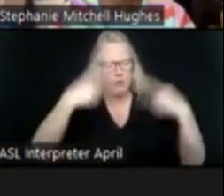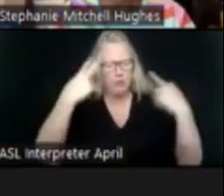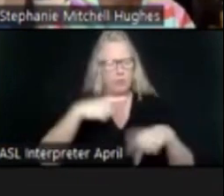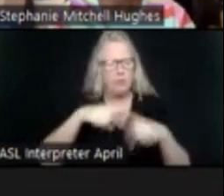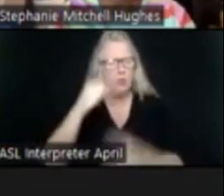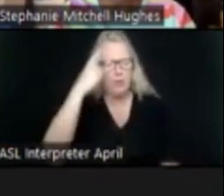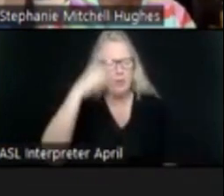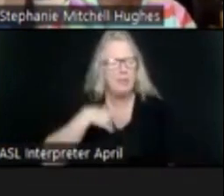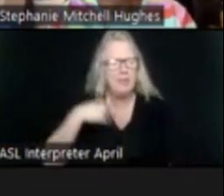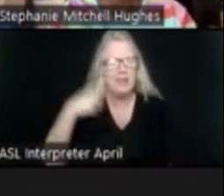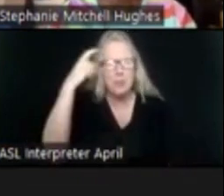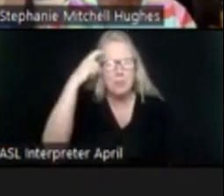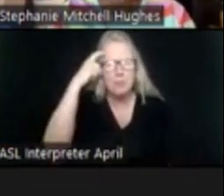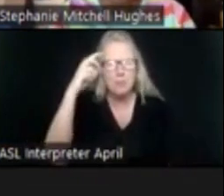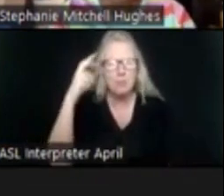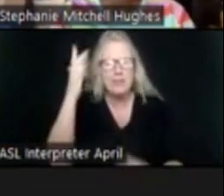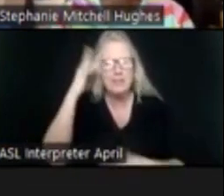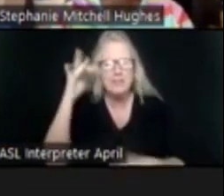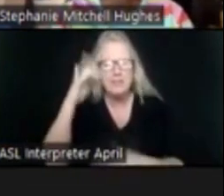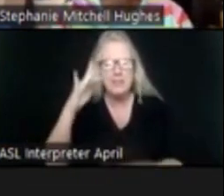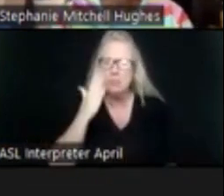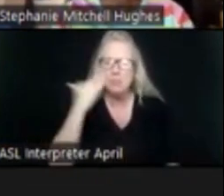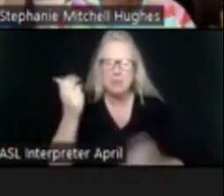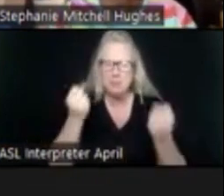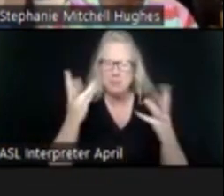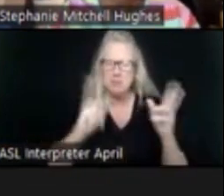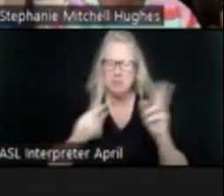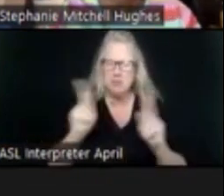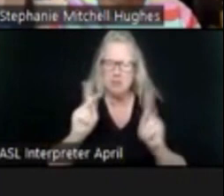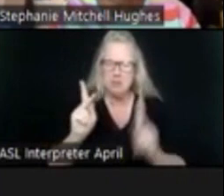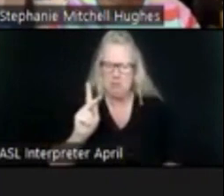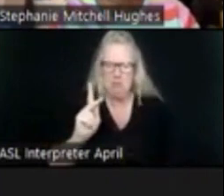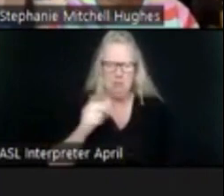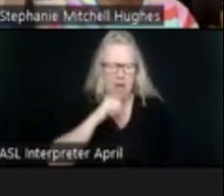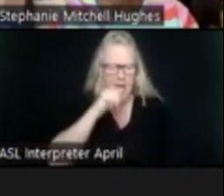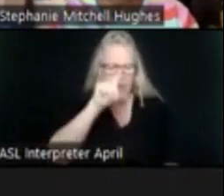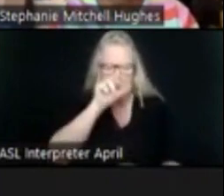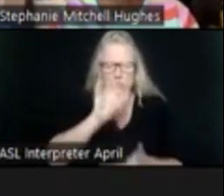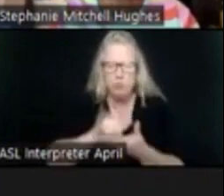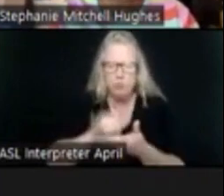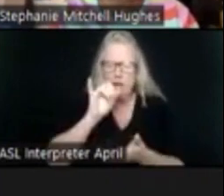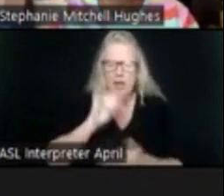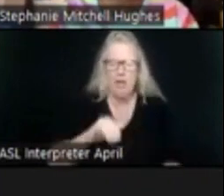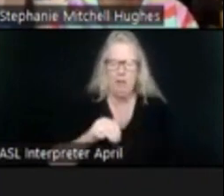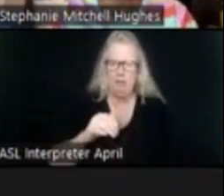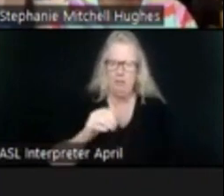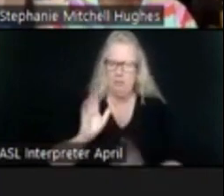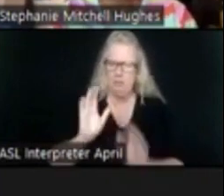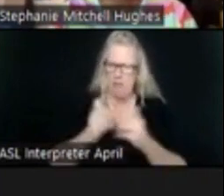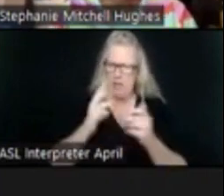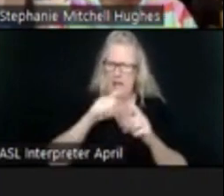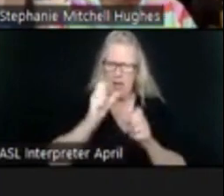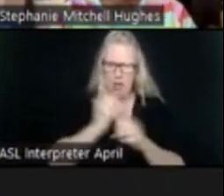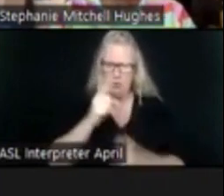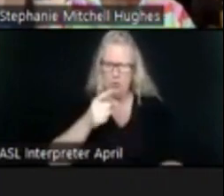HOW DOES THAT PLAY OUT? A LOT OF PEOPLE SAY THEY DON'T, BUT HOW DOES IT PLAY OUT THAT YOU FEEL IT?